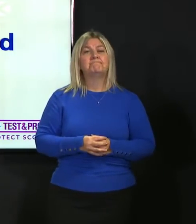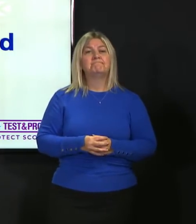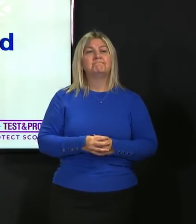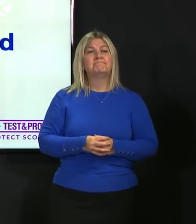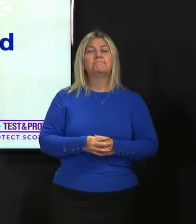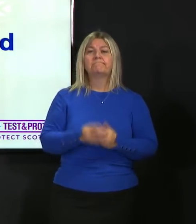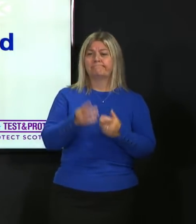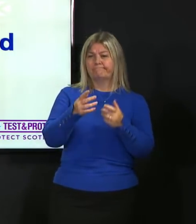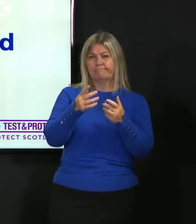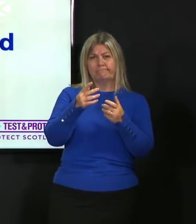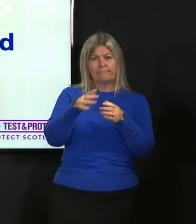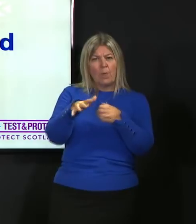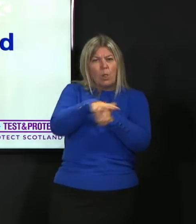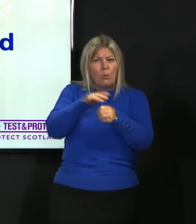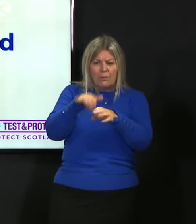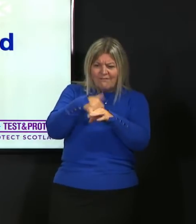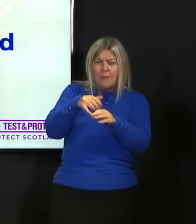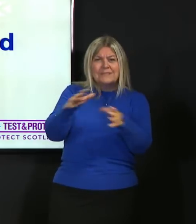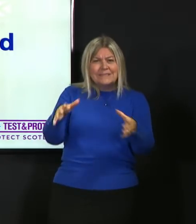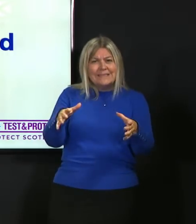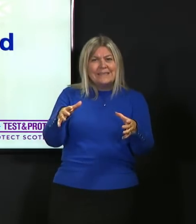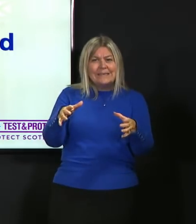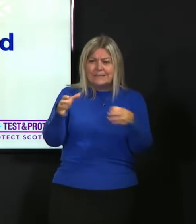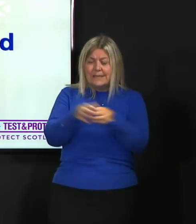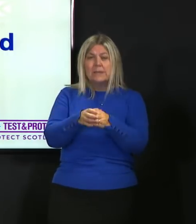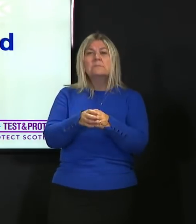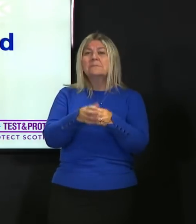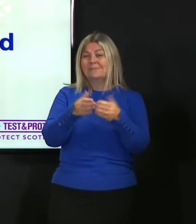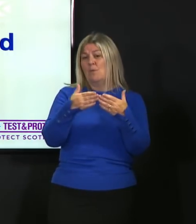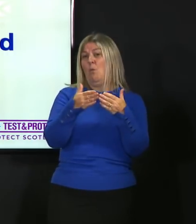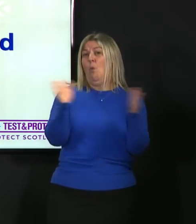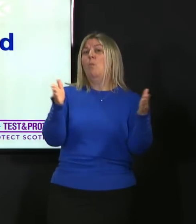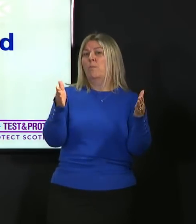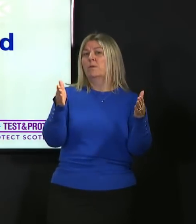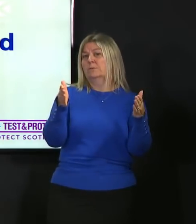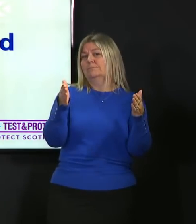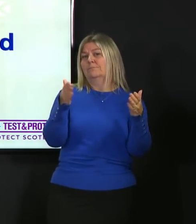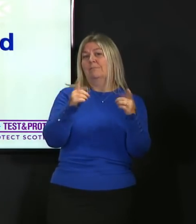Local pharmacy teams are open extended hours, they are local and can treat many